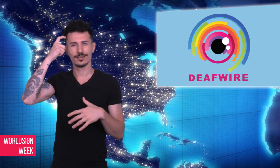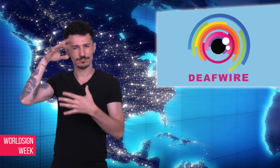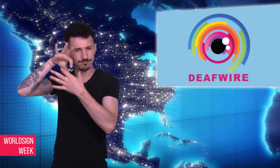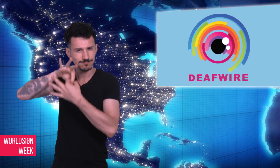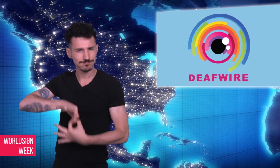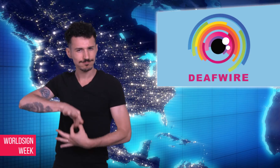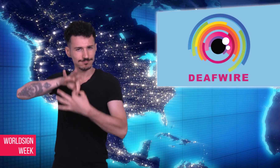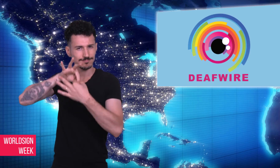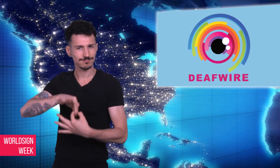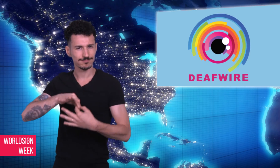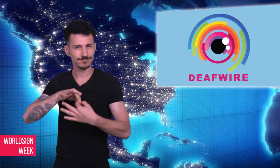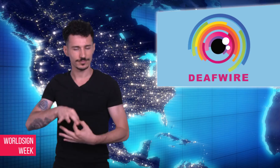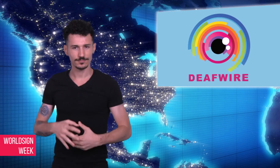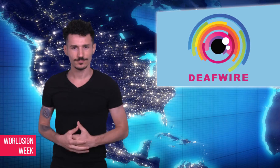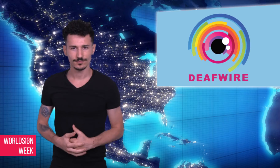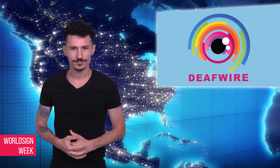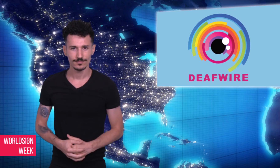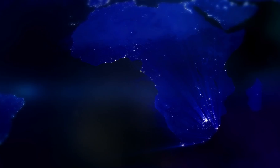brain rewrites itself.